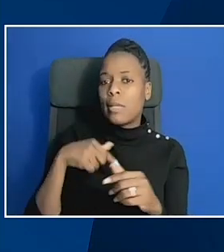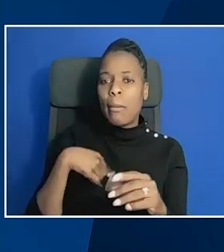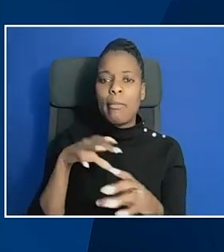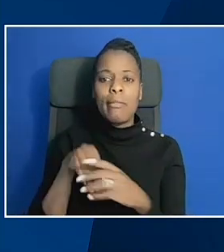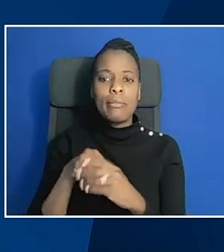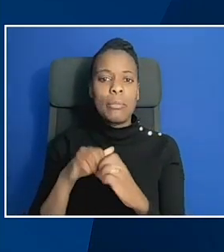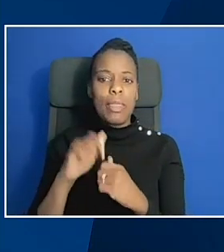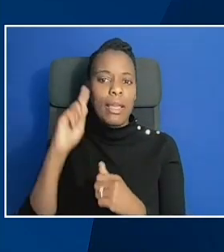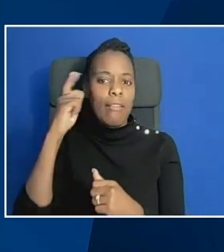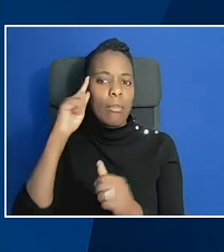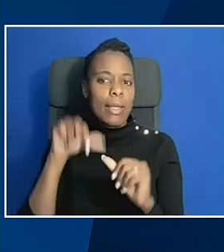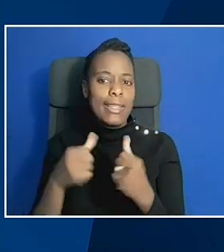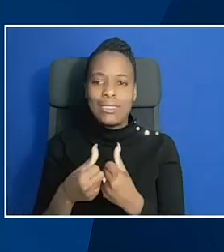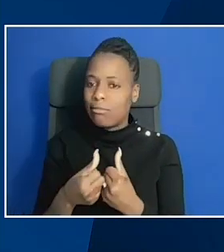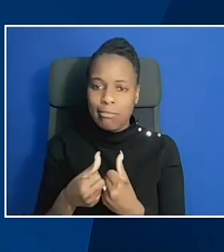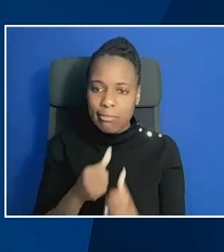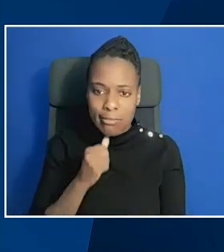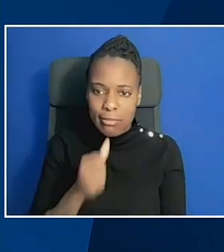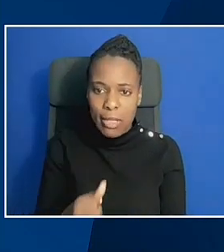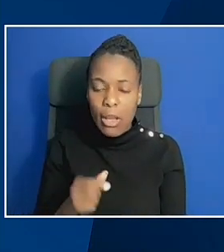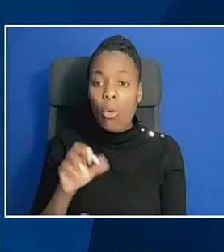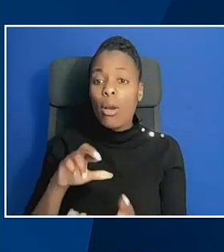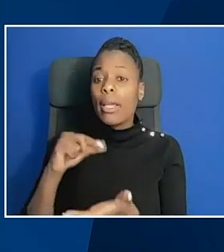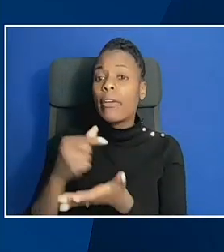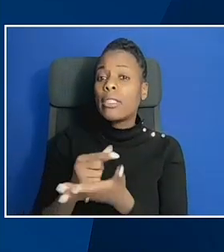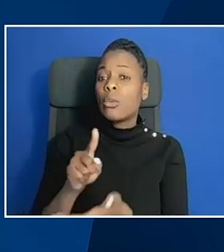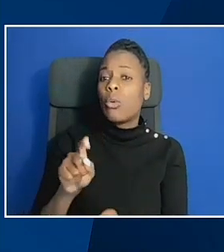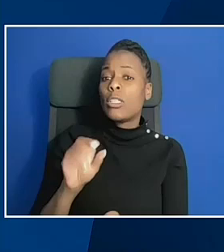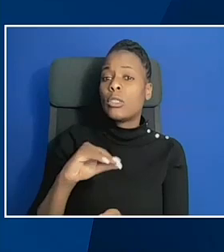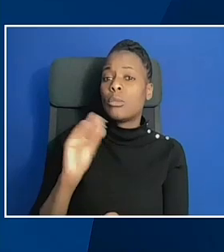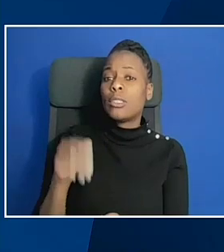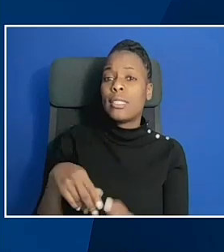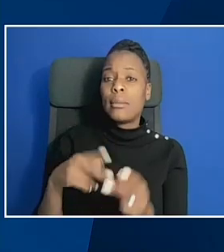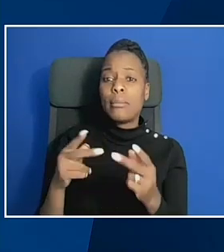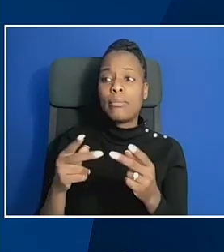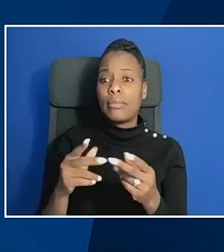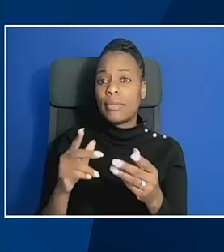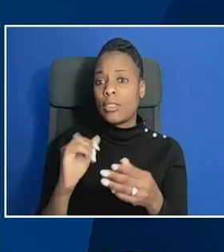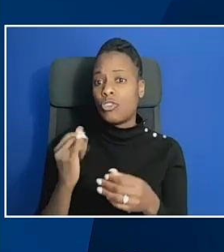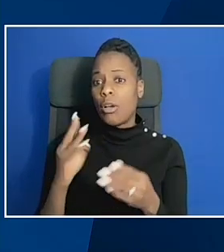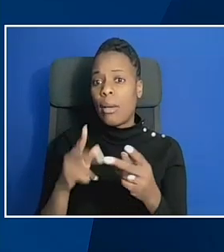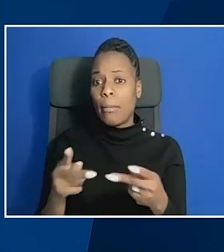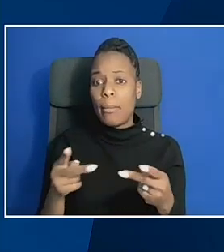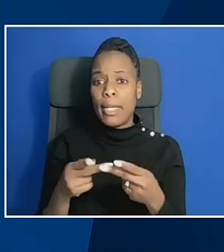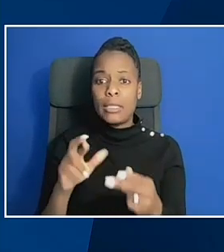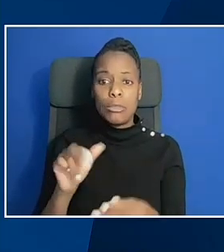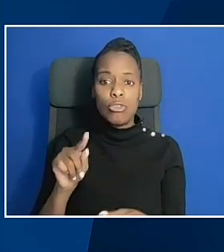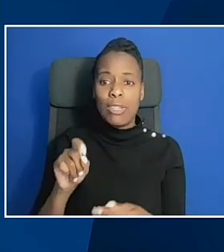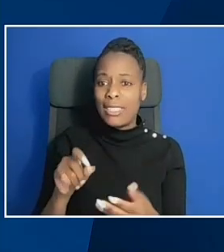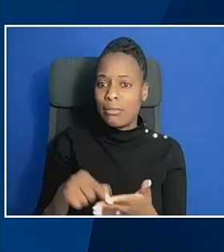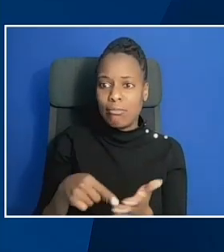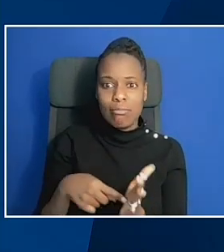you know, guaranteeing 100% placement rates when they don't have that or things like that. So those are the types of laws